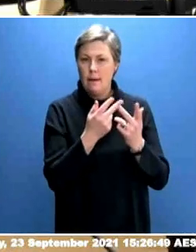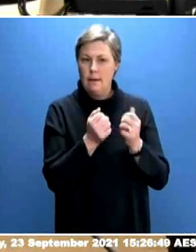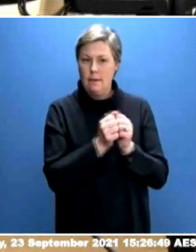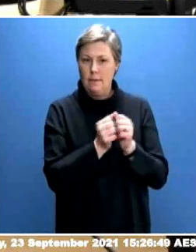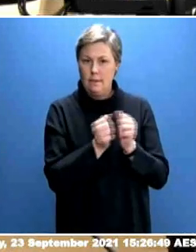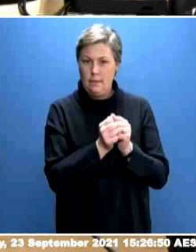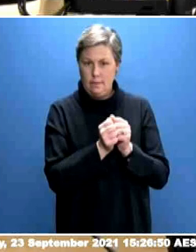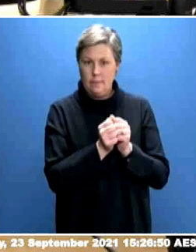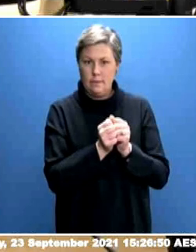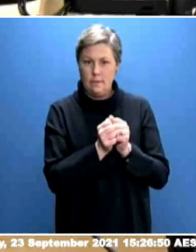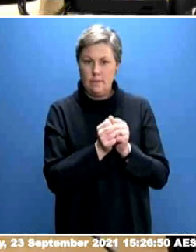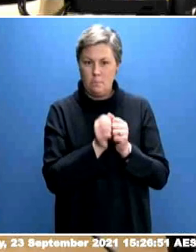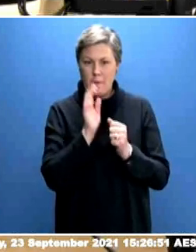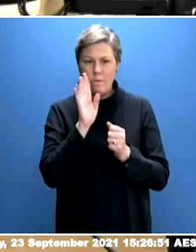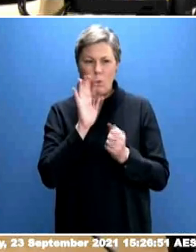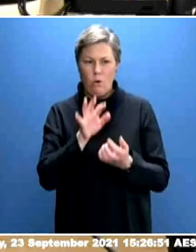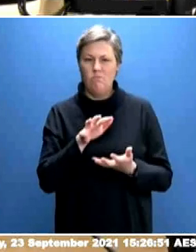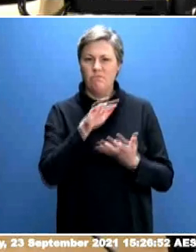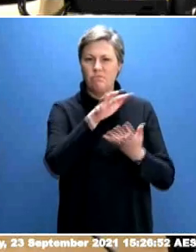tendered with your statement Ms Kerr and could we go, please, to